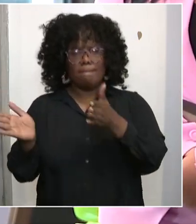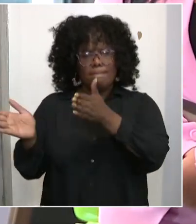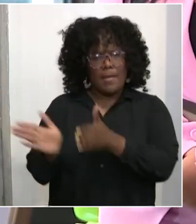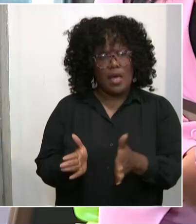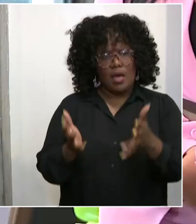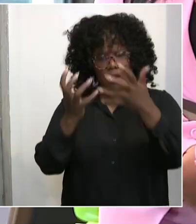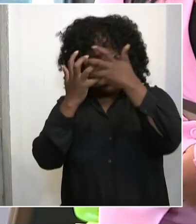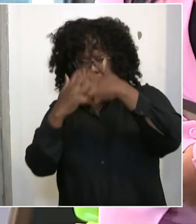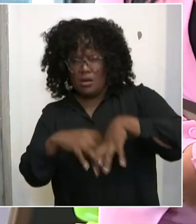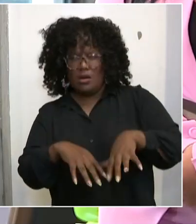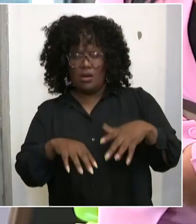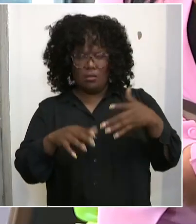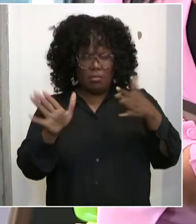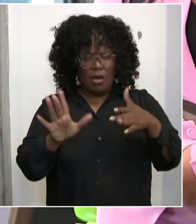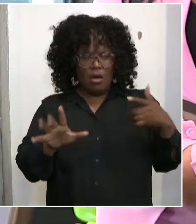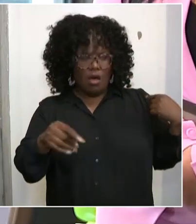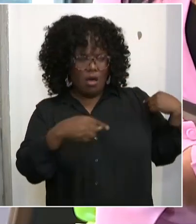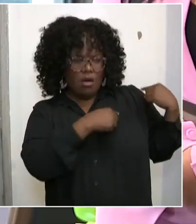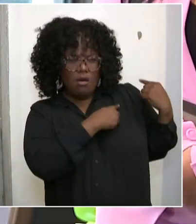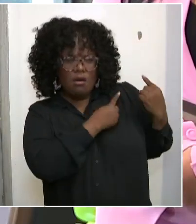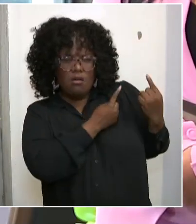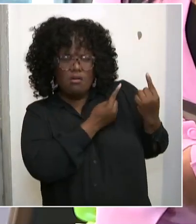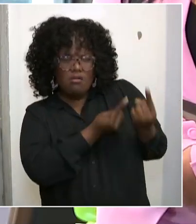um table tops and working together with our federal partners